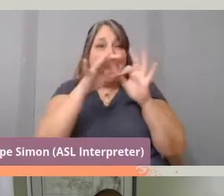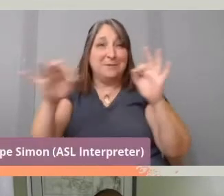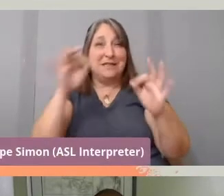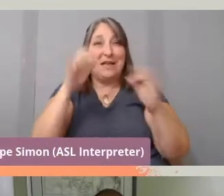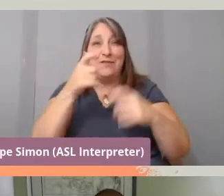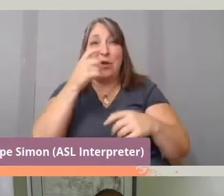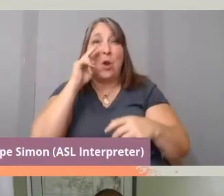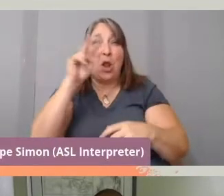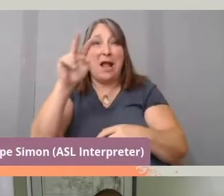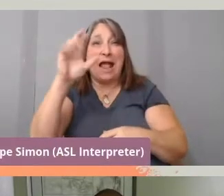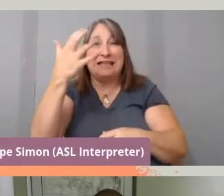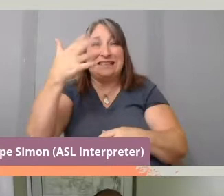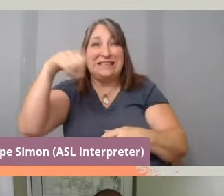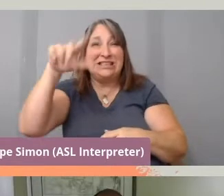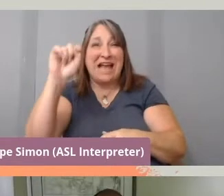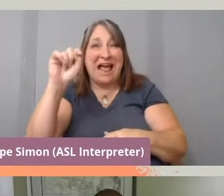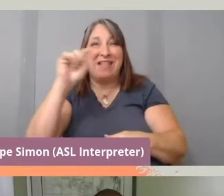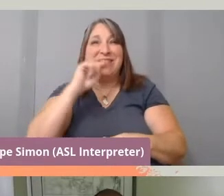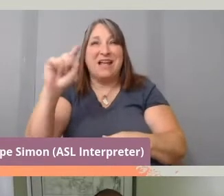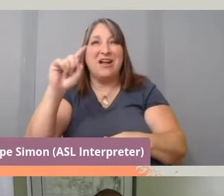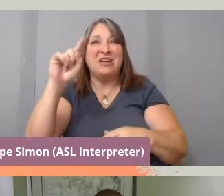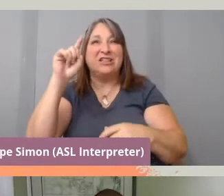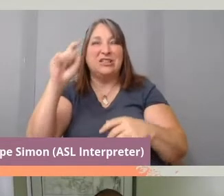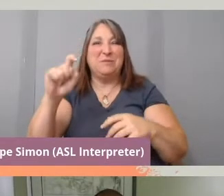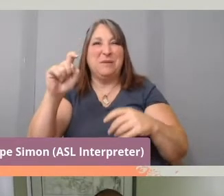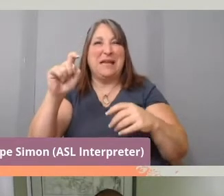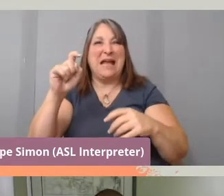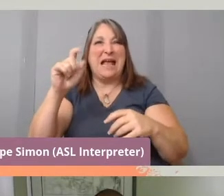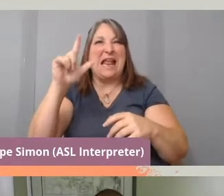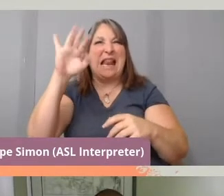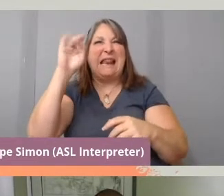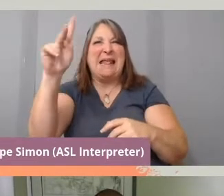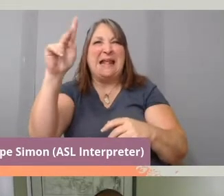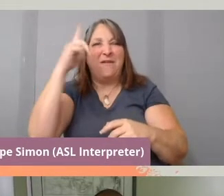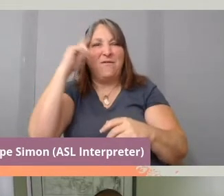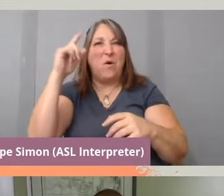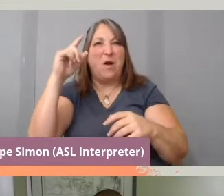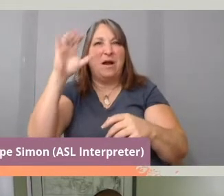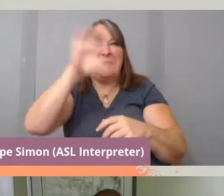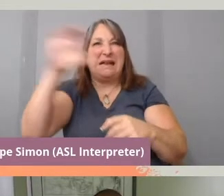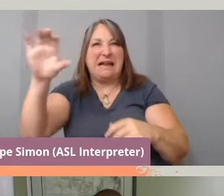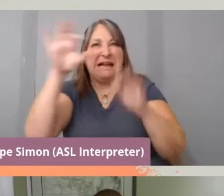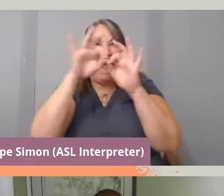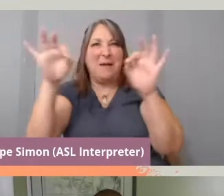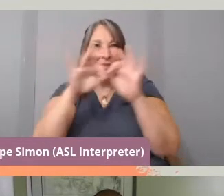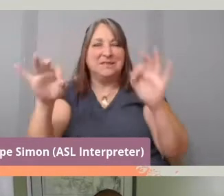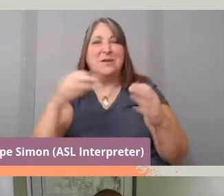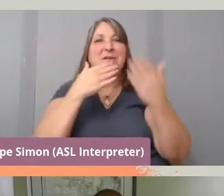there should be a pinned chat for captions there as well. So many thanks to our ASL interpreters.